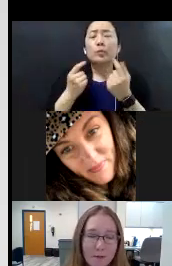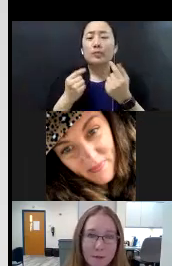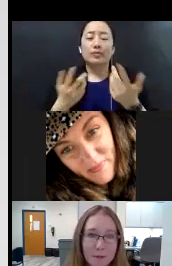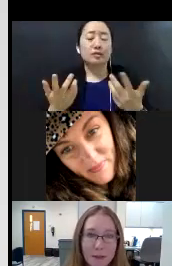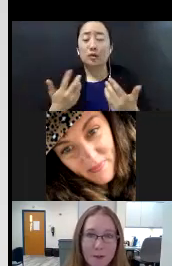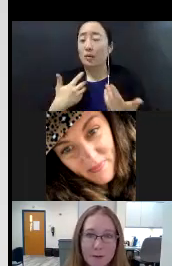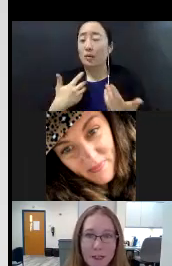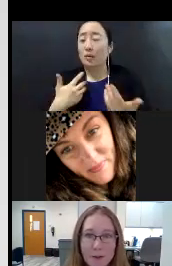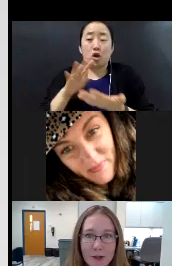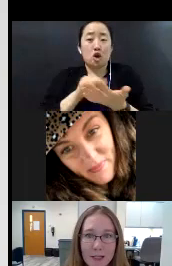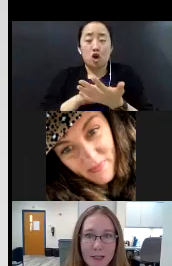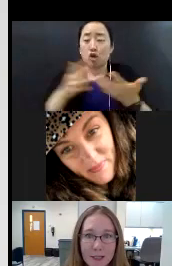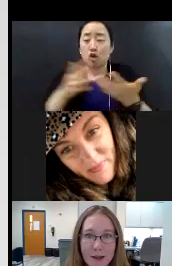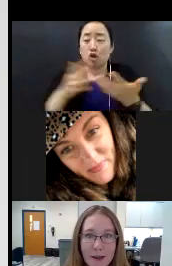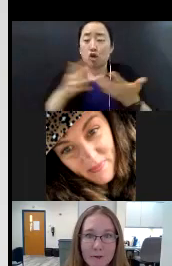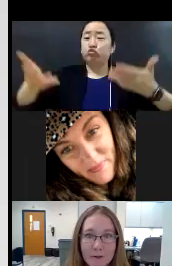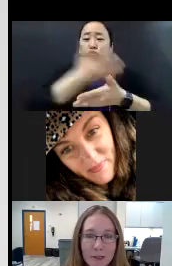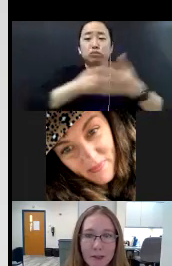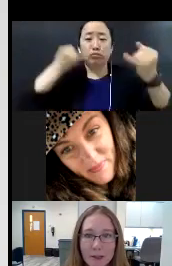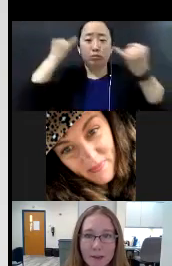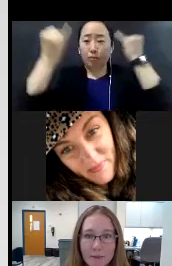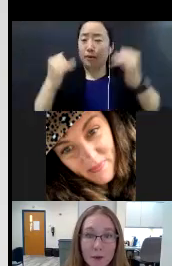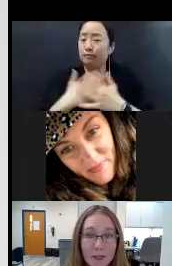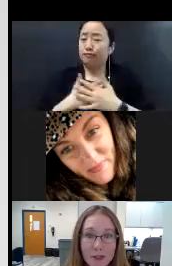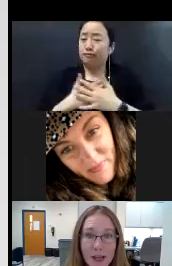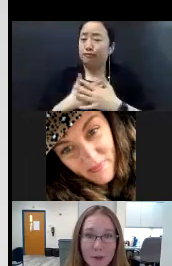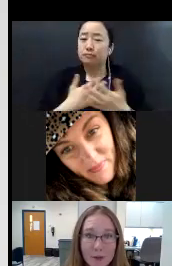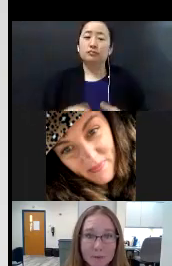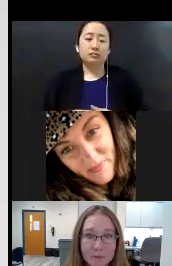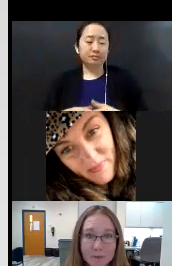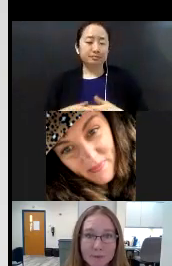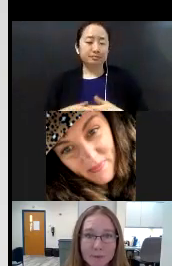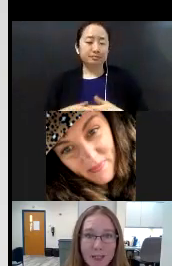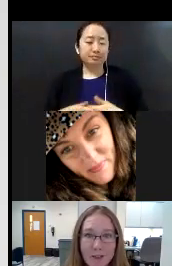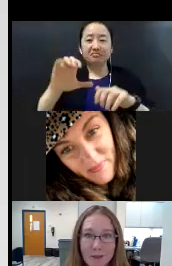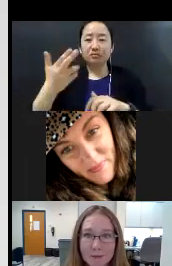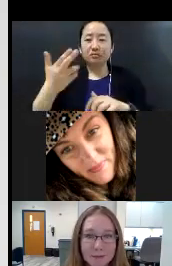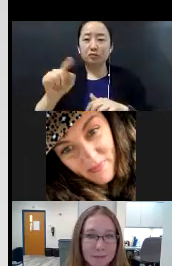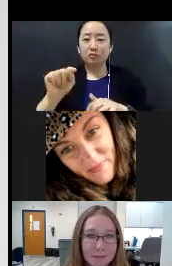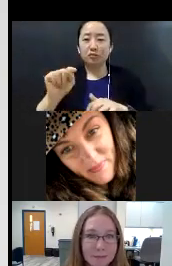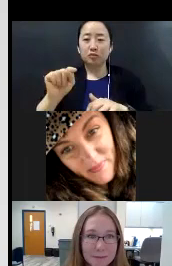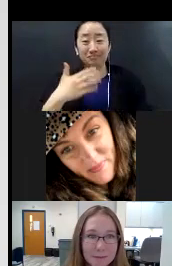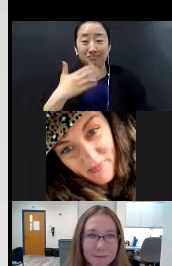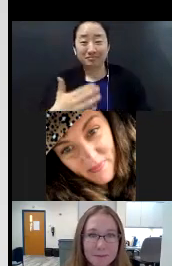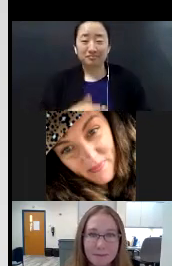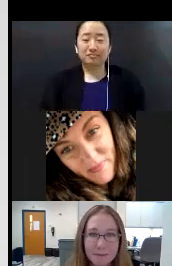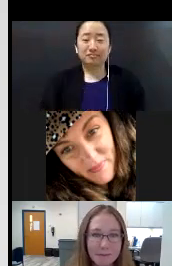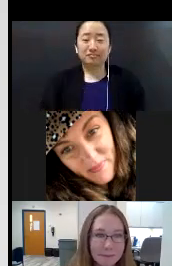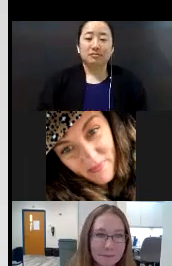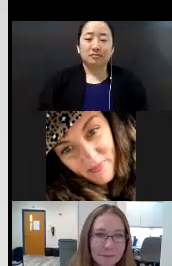WE WOULD LOVE ANY OTHER IDEAS THAT YOU HAVE, THROW IT IN THE CHAT BELOW. THANK YOU.